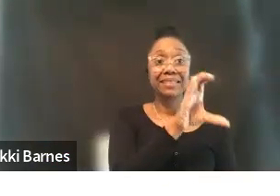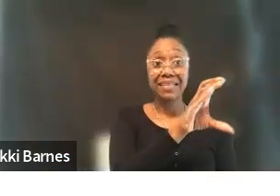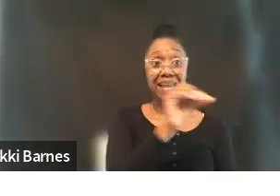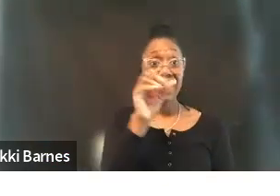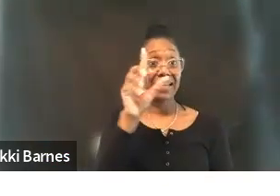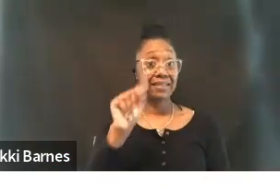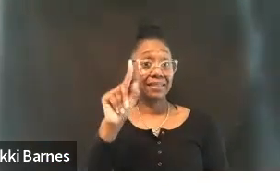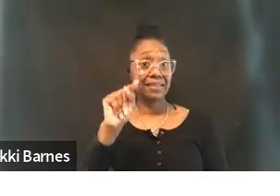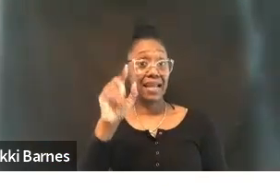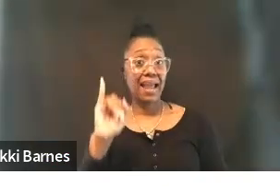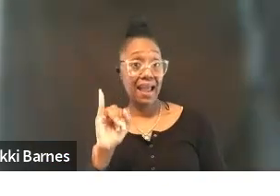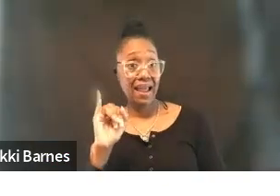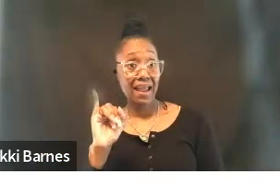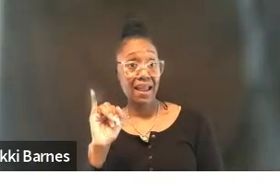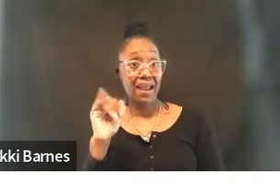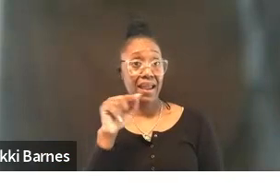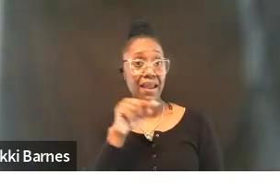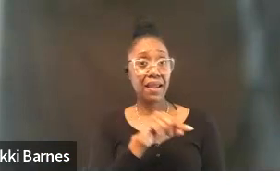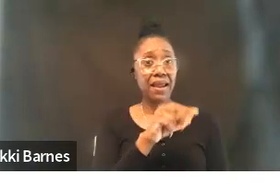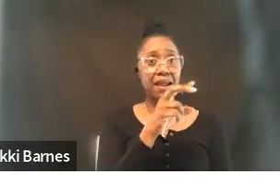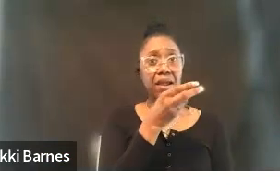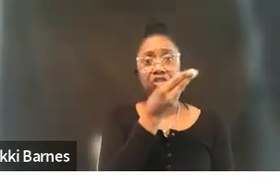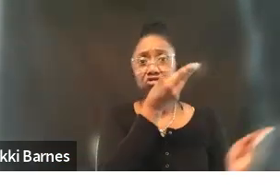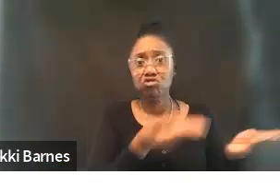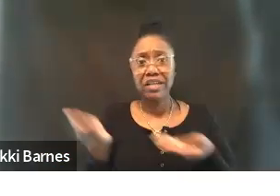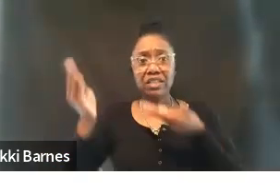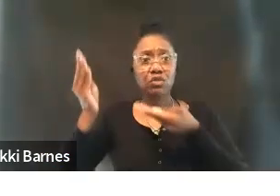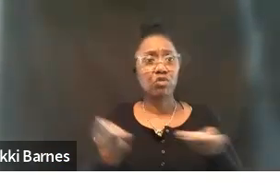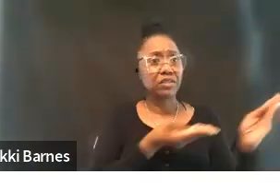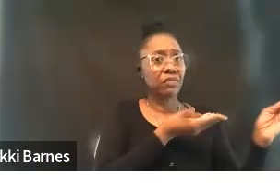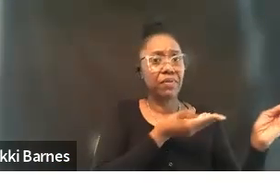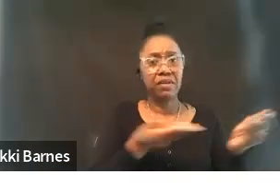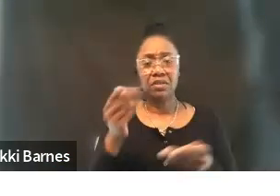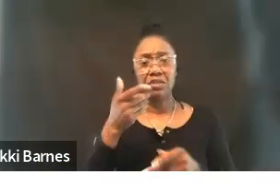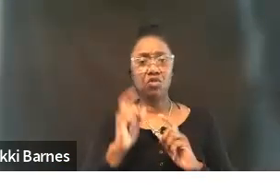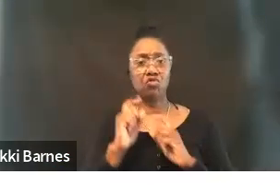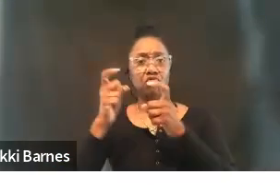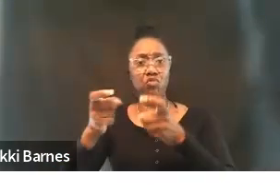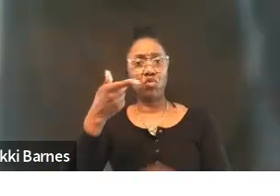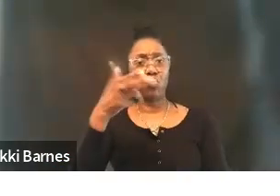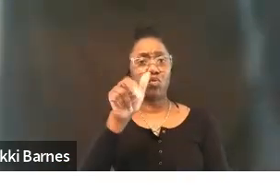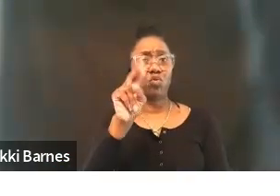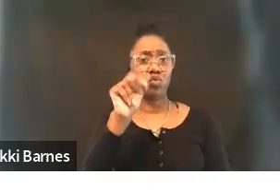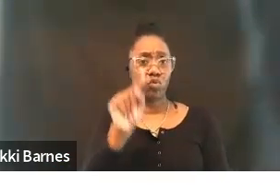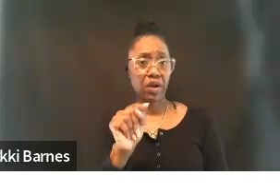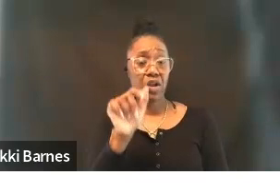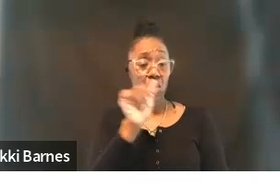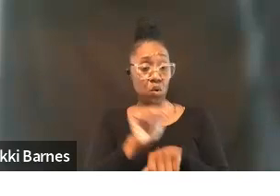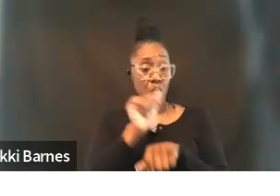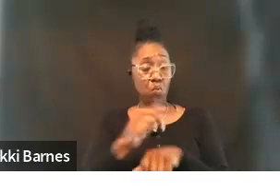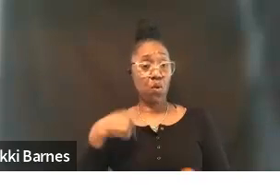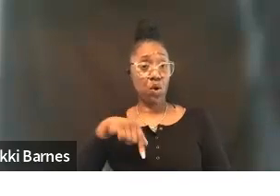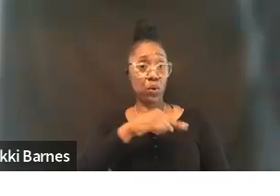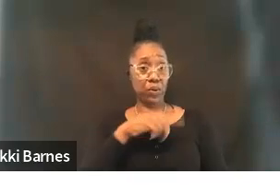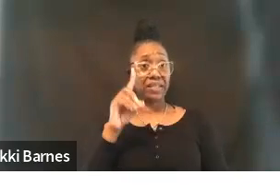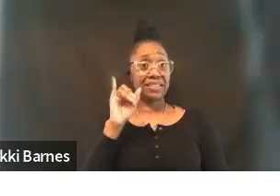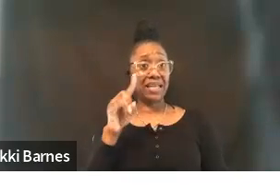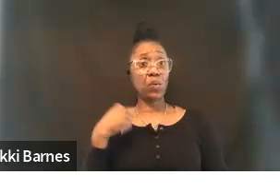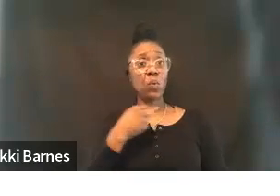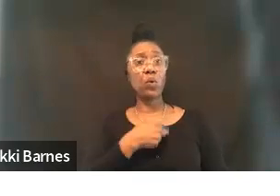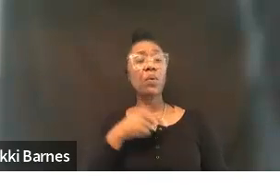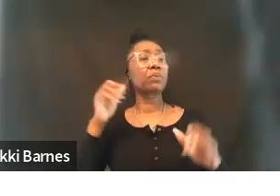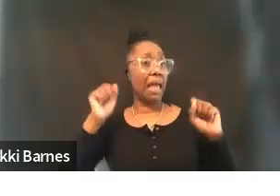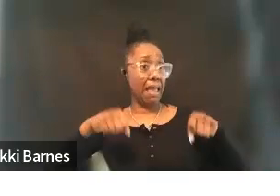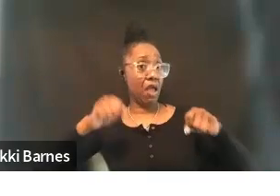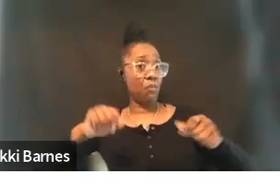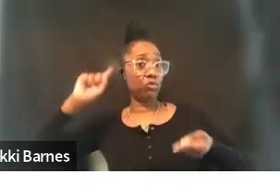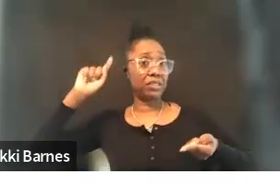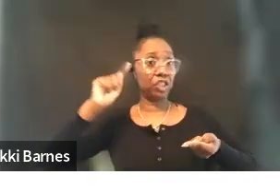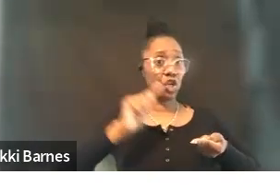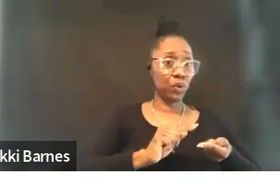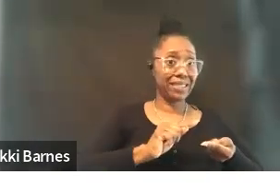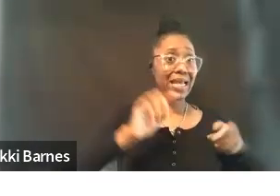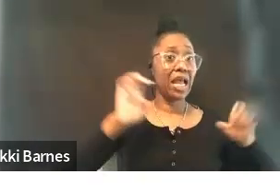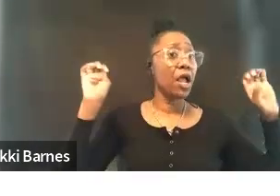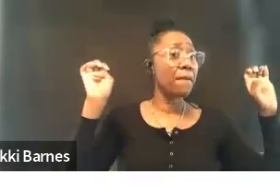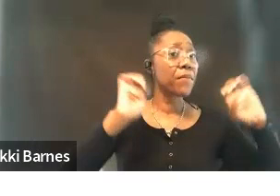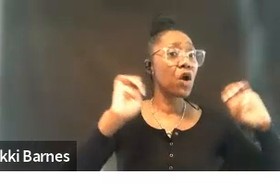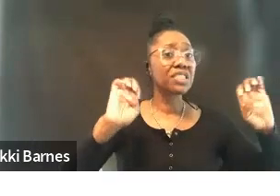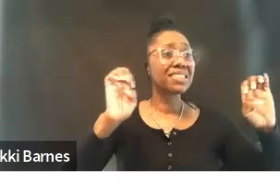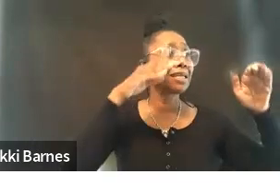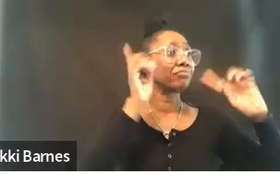Is a SAMHSA transfer transformational initiative grant. And in the work that we did with these providers, we were able to decrease emergency room visits, hospital stays, critical incidents.